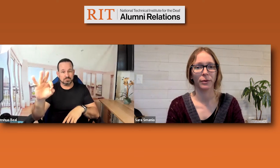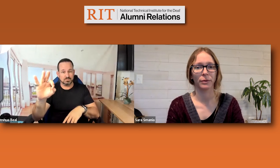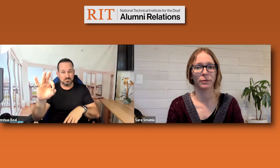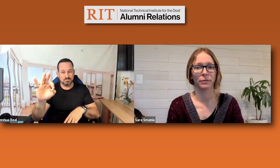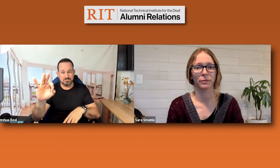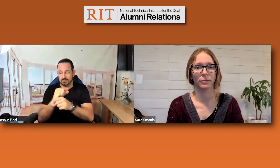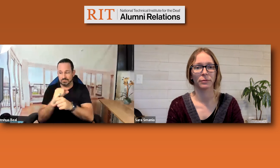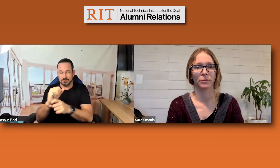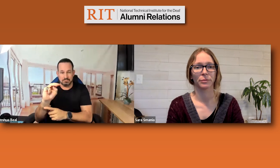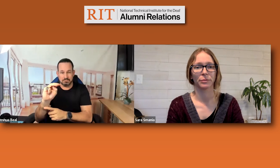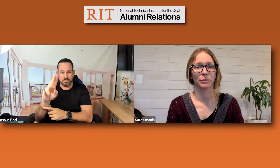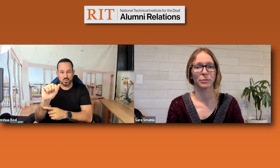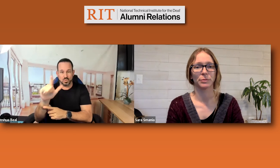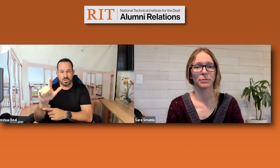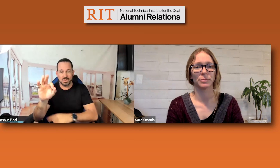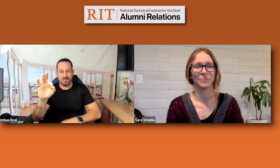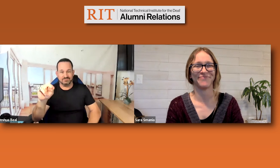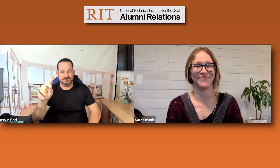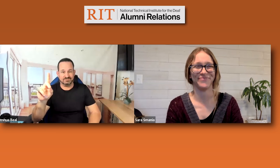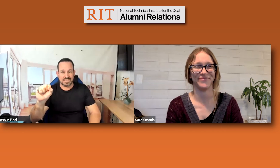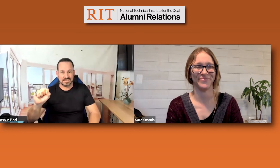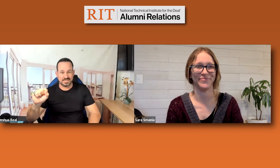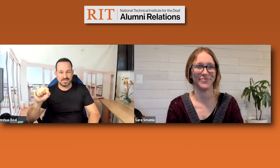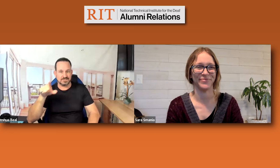MF, mutual funds...